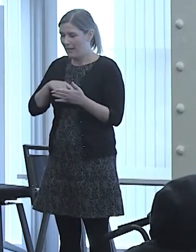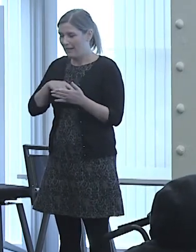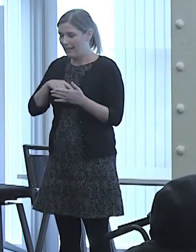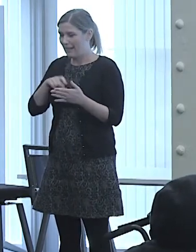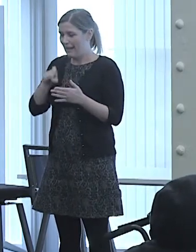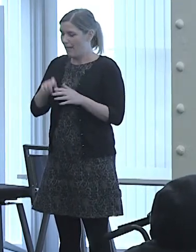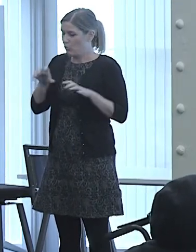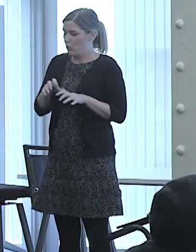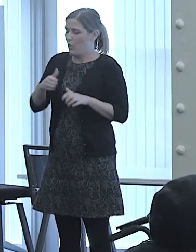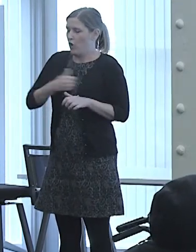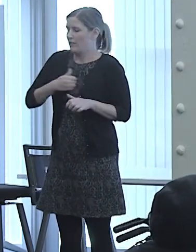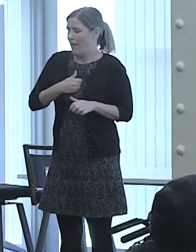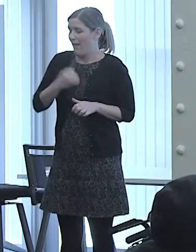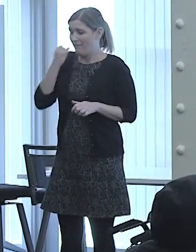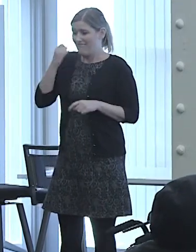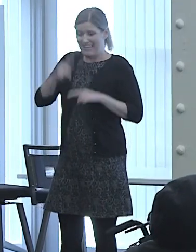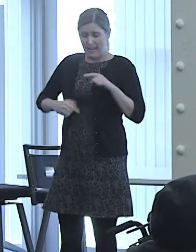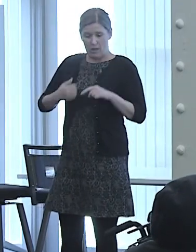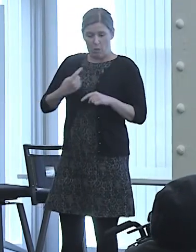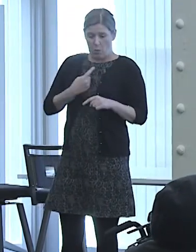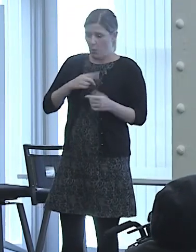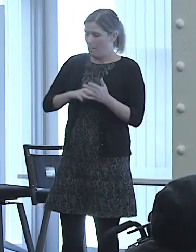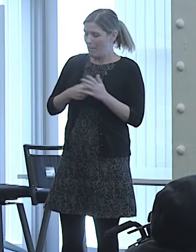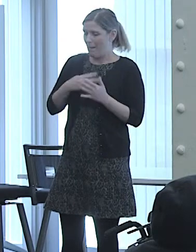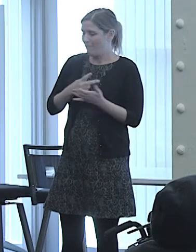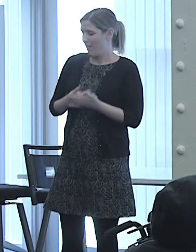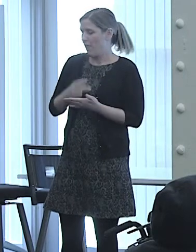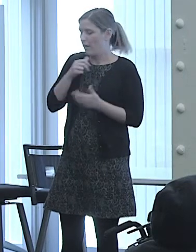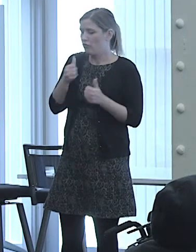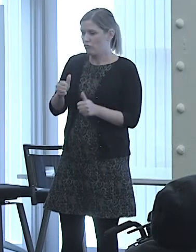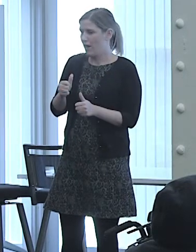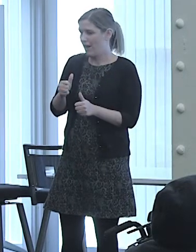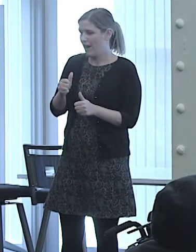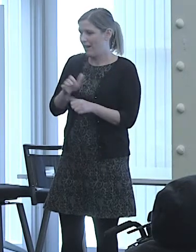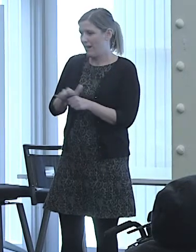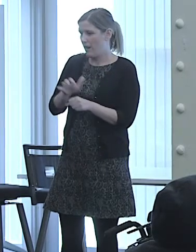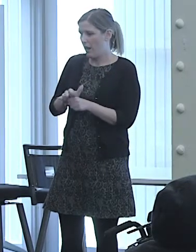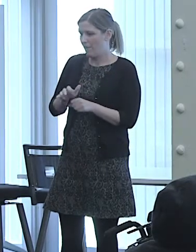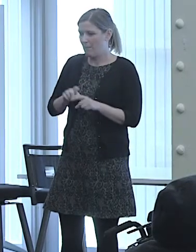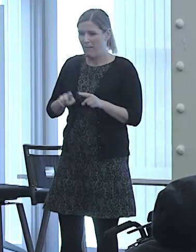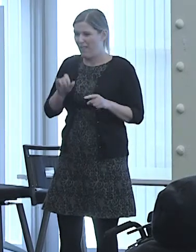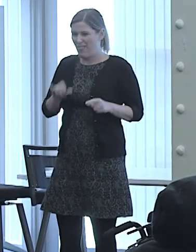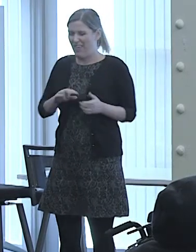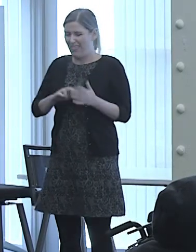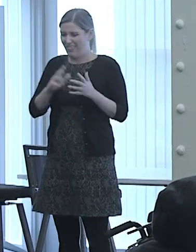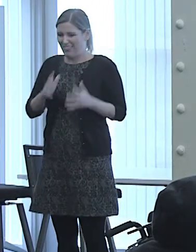then you're a failure, you're not trying hard enough. Because what that does is it leaves people to die. I mean that quite literally.